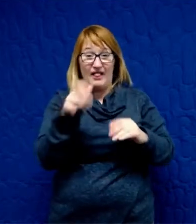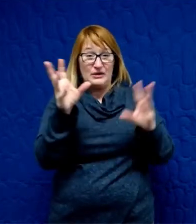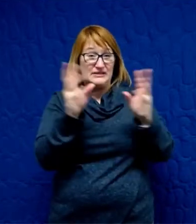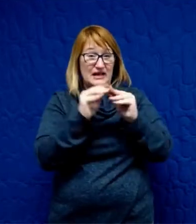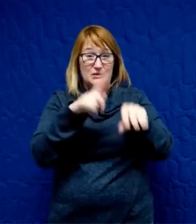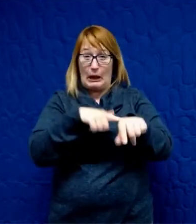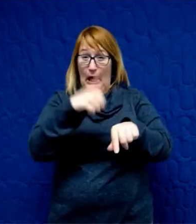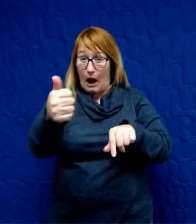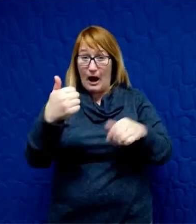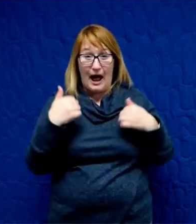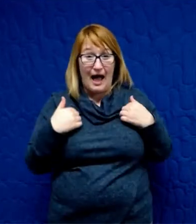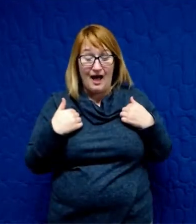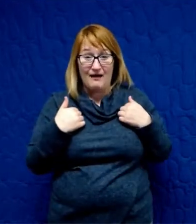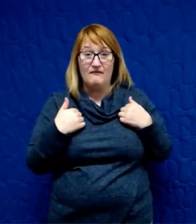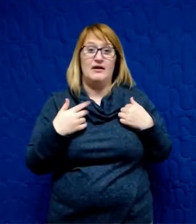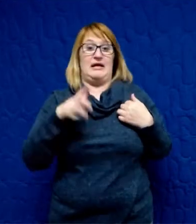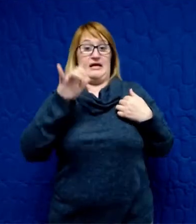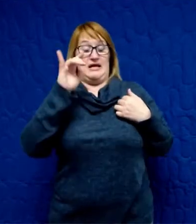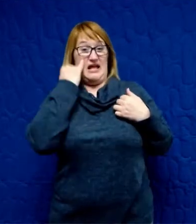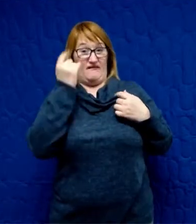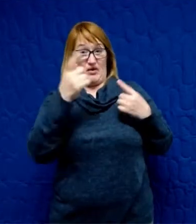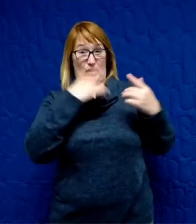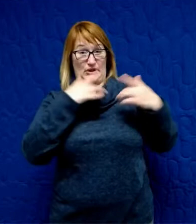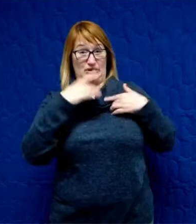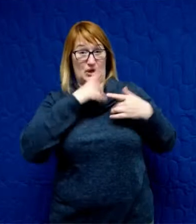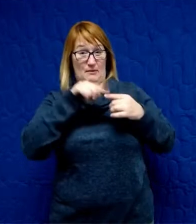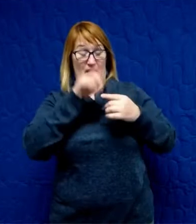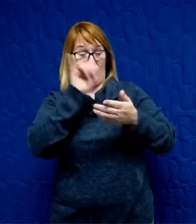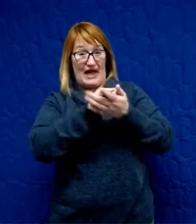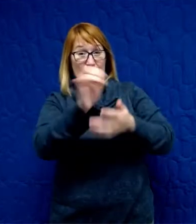know what should they do? so in case that is also what you're kind of asking here